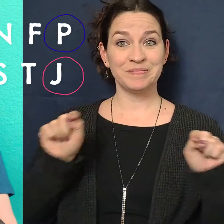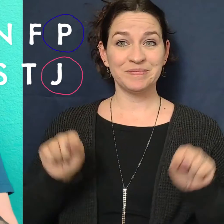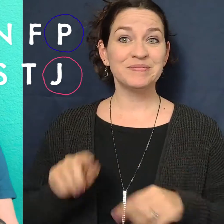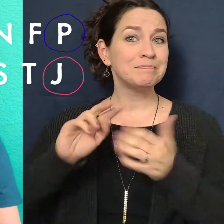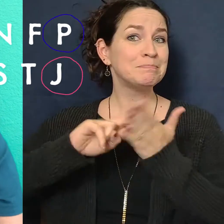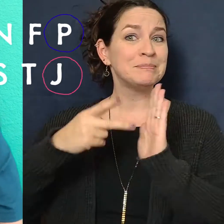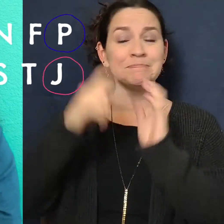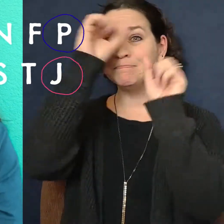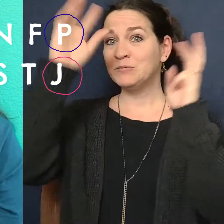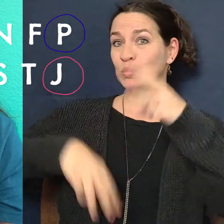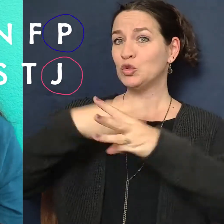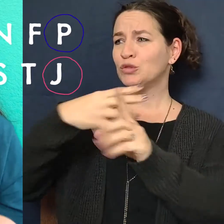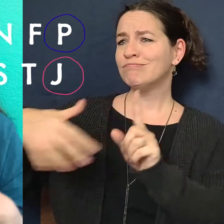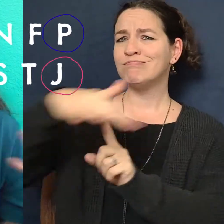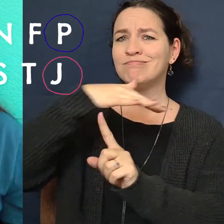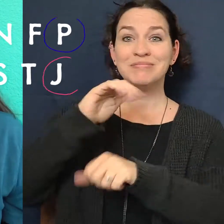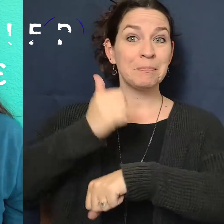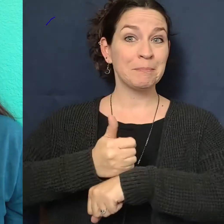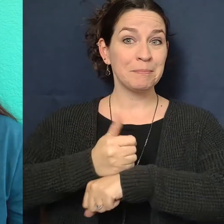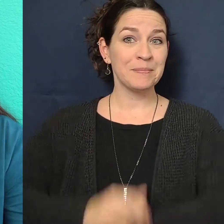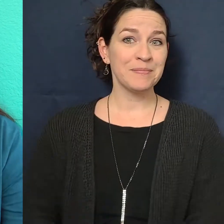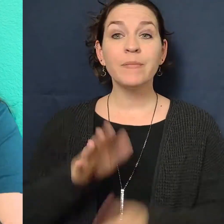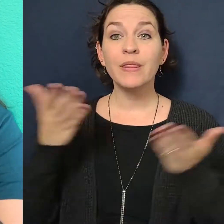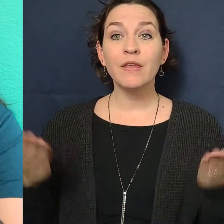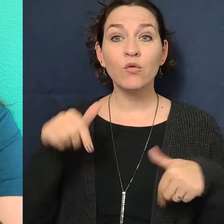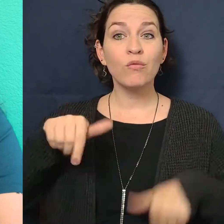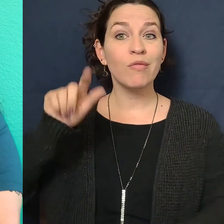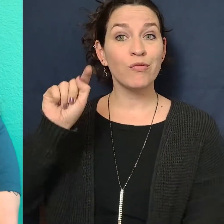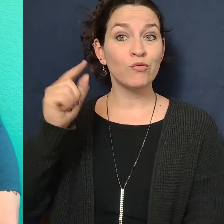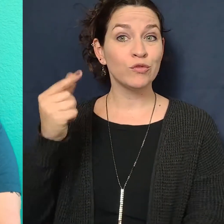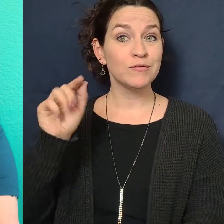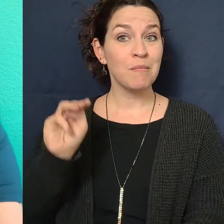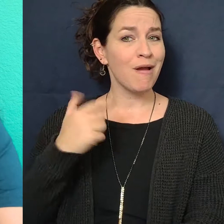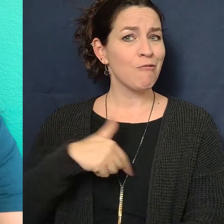the world and the way of setting up the world around you. Here at The Gracious Mind, we do Small Bites